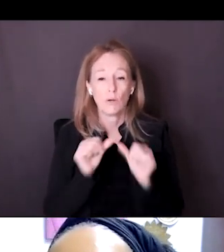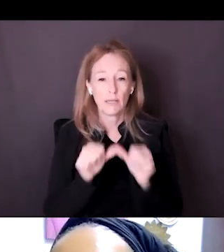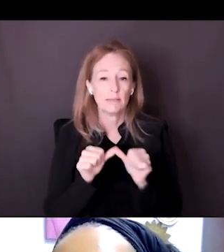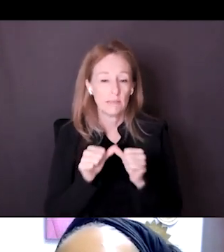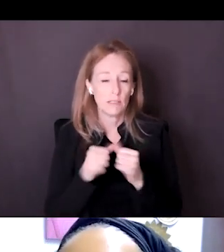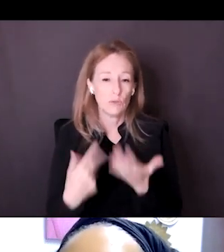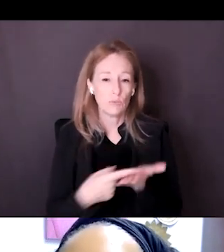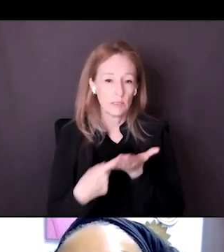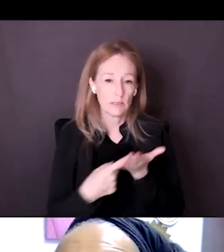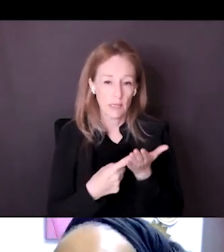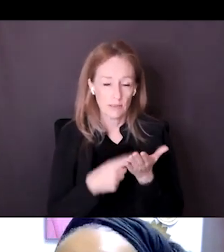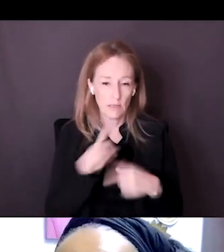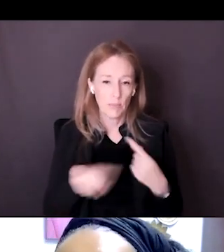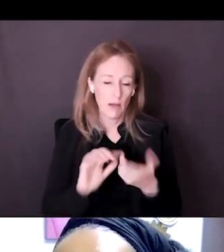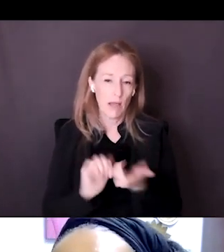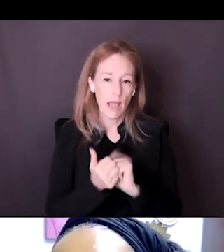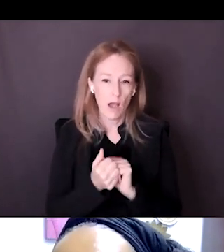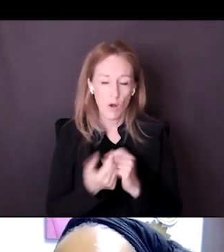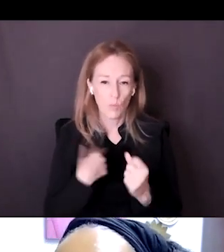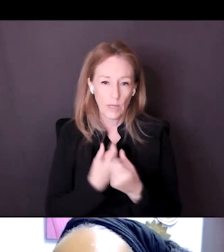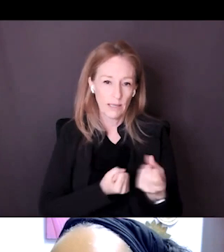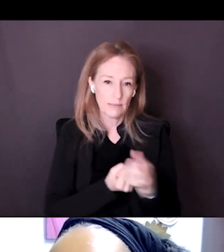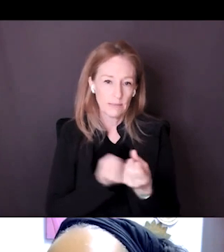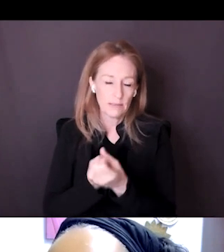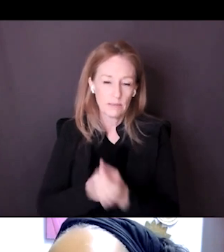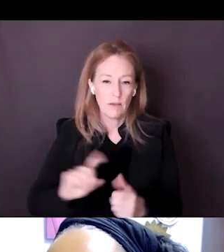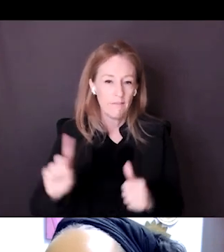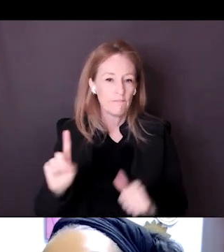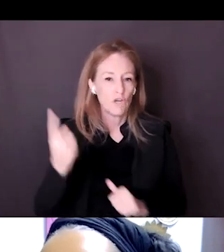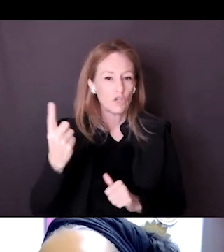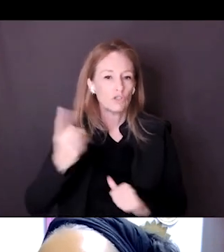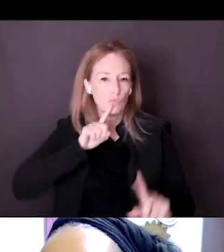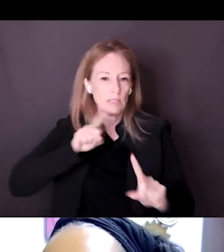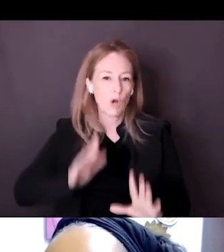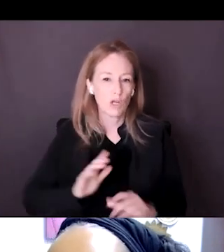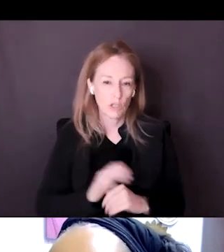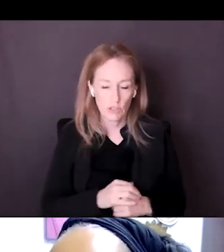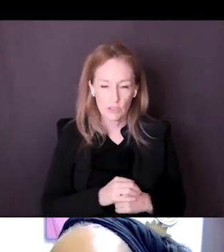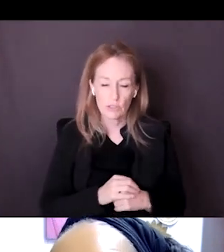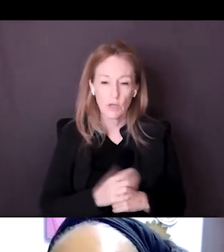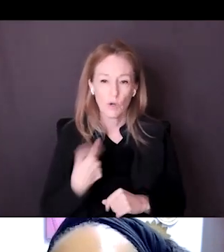ASSISTING FIRST RESPONDERS. WE ARE DOING A LOT OF WORK WITH